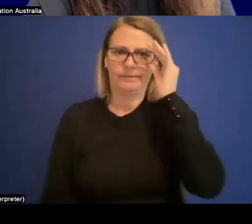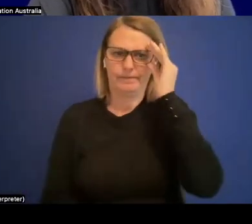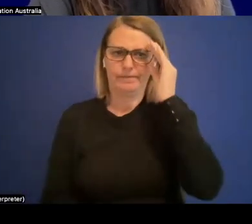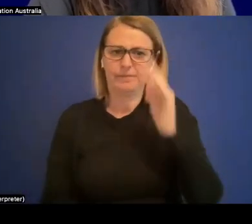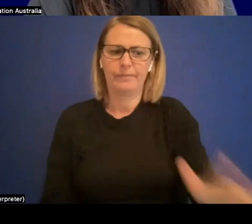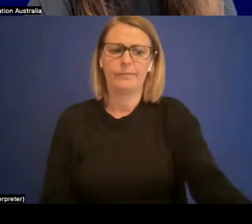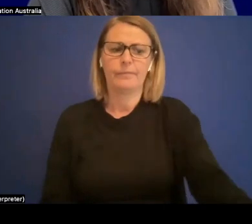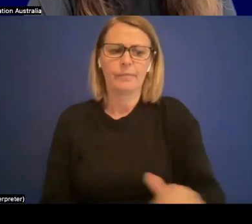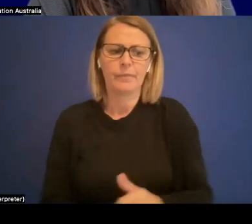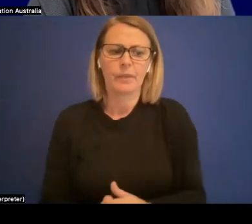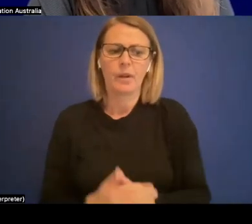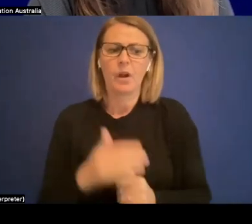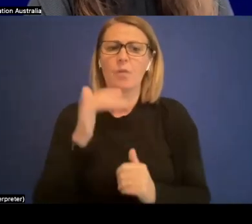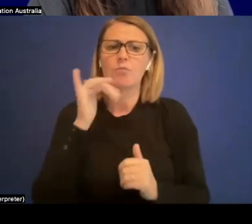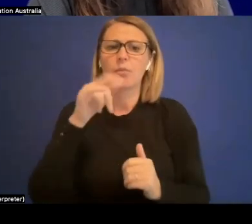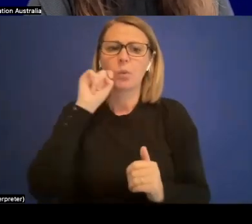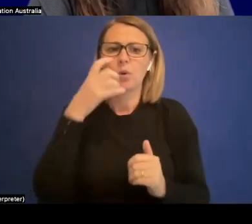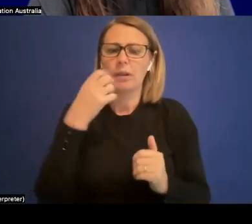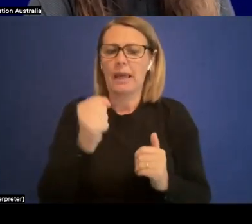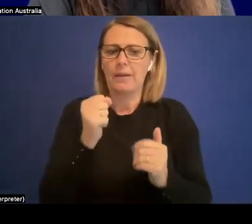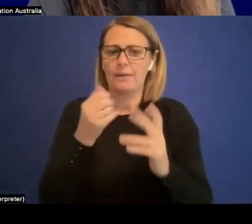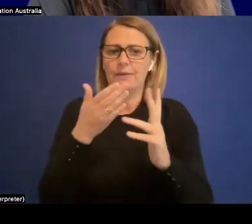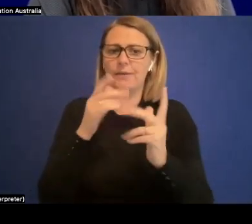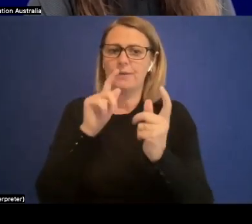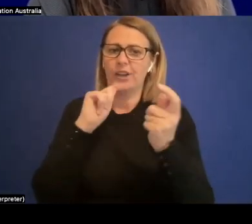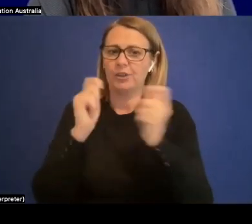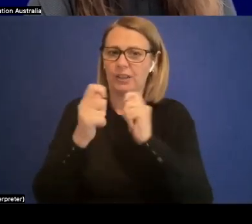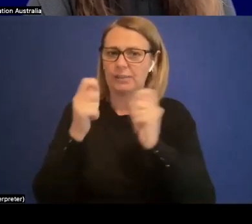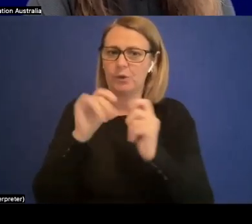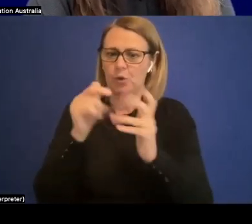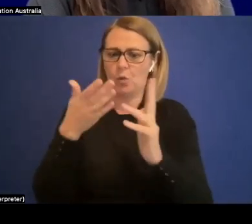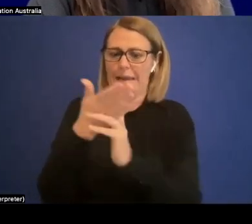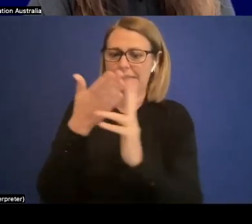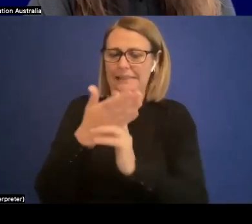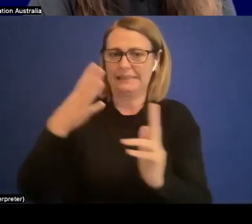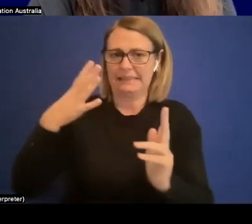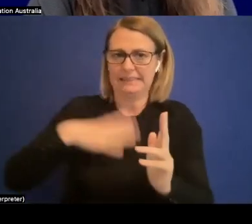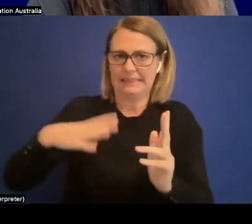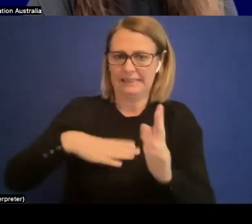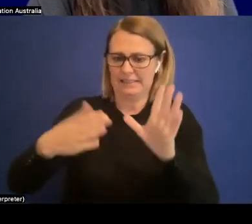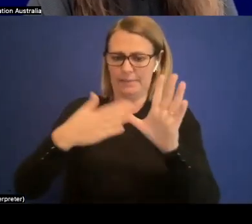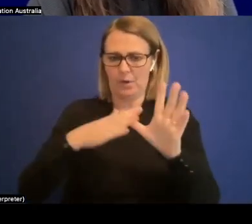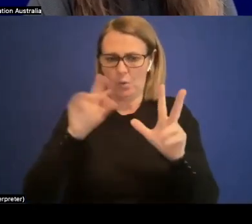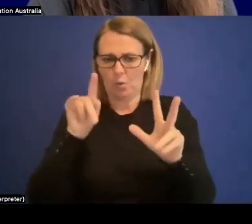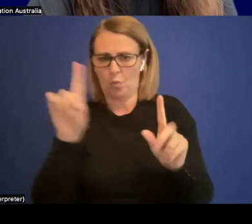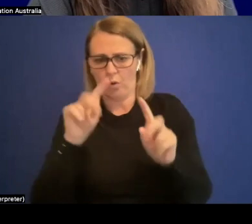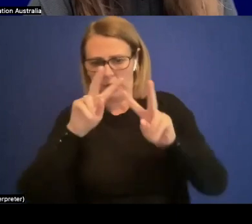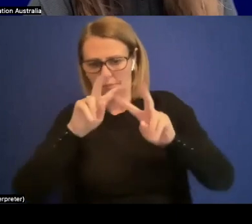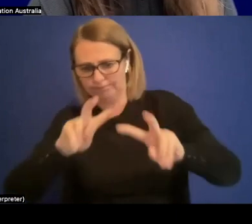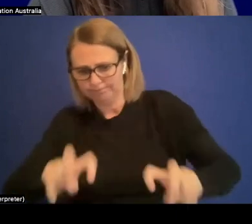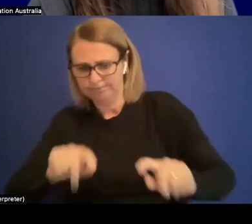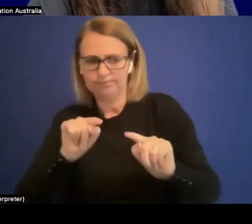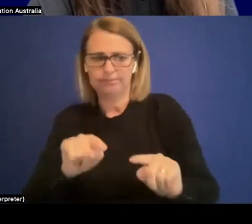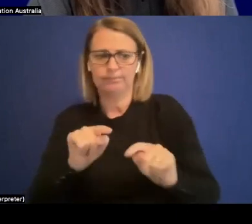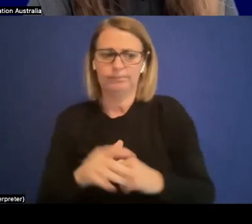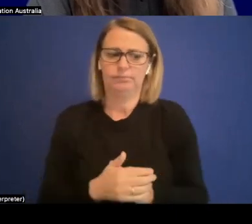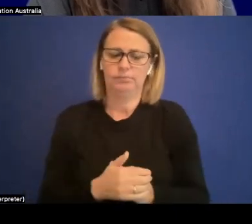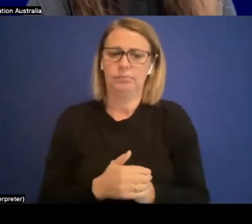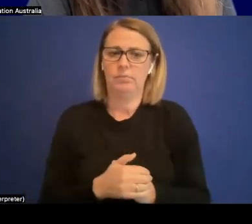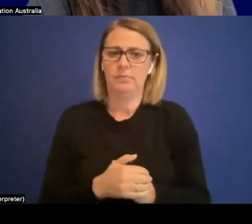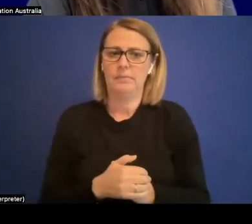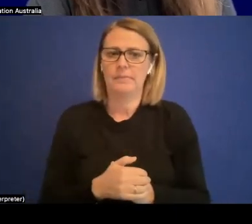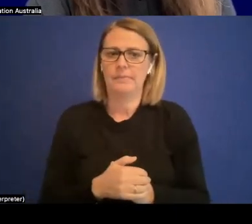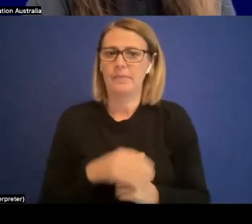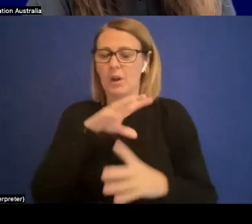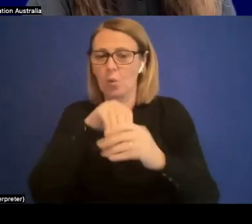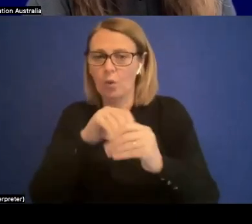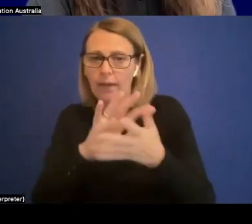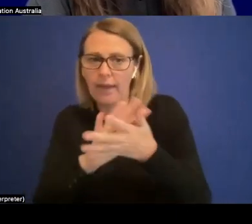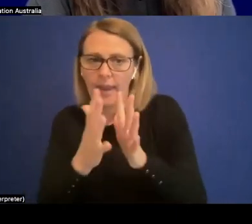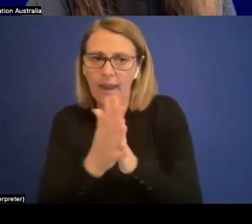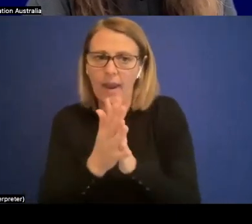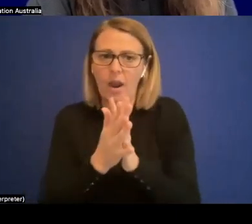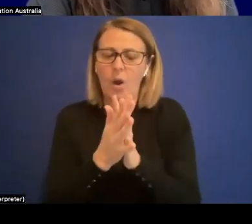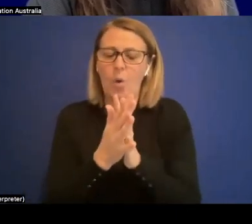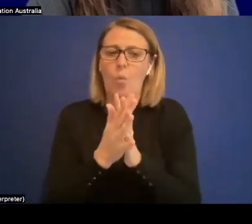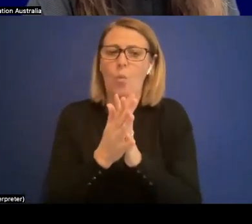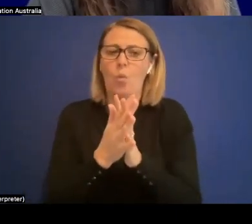going to be some adjustment to access needed according to the findings, including how Riley